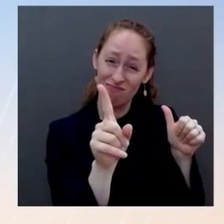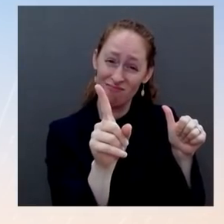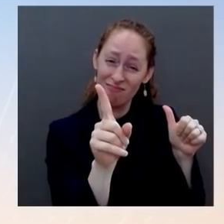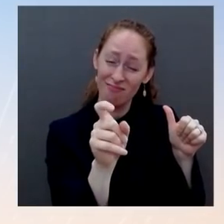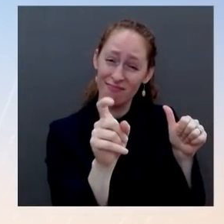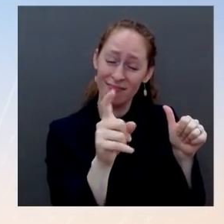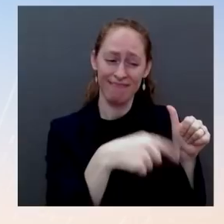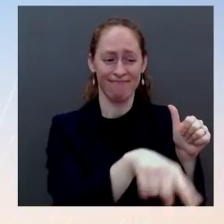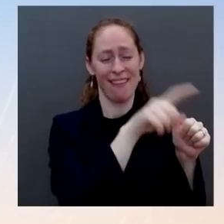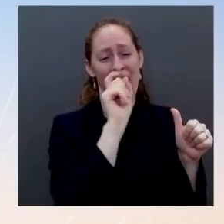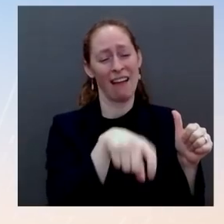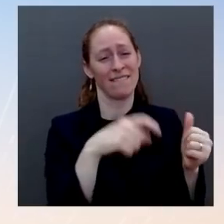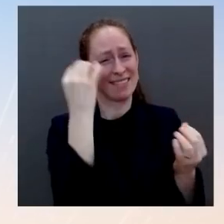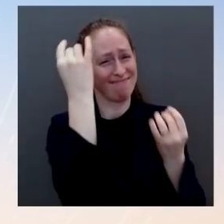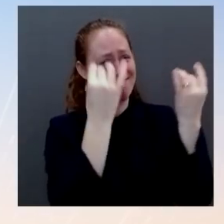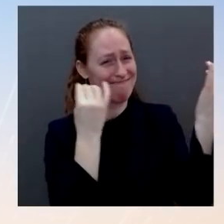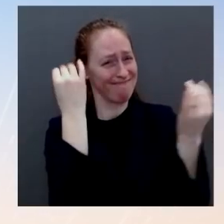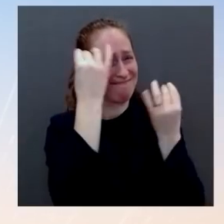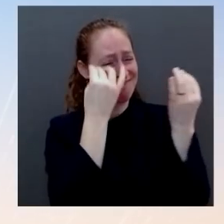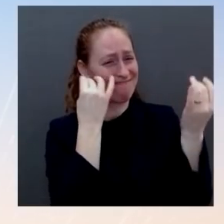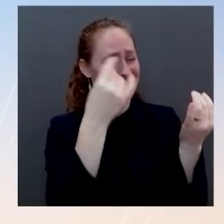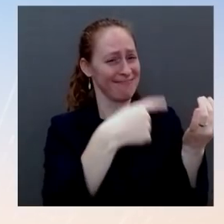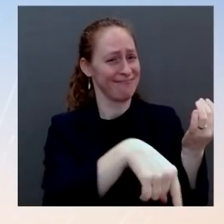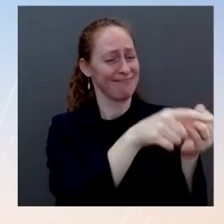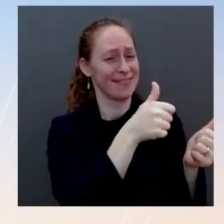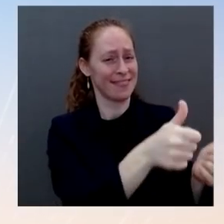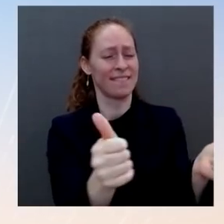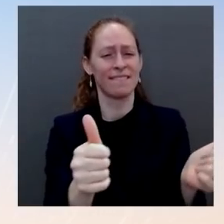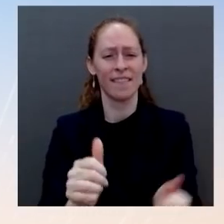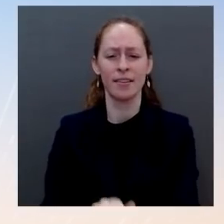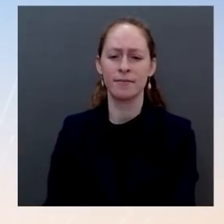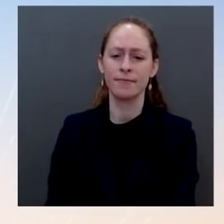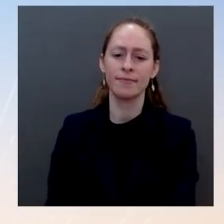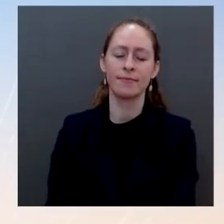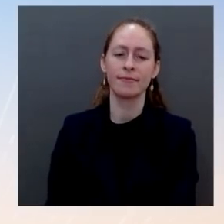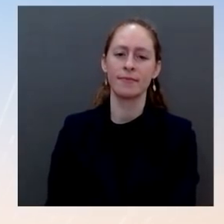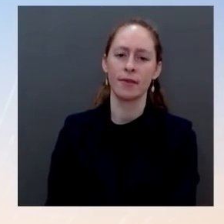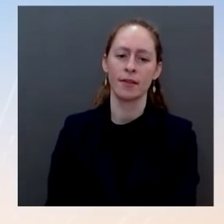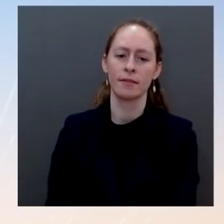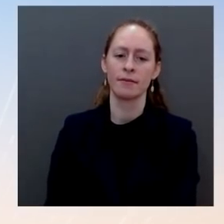Six former advisory board members from the Biden health transition